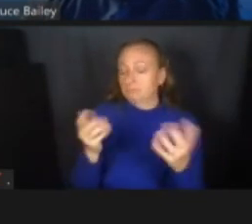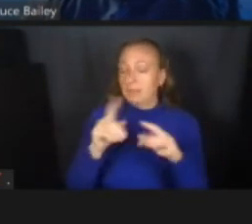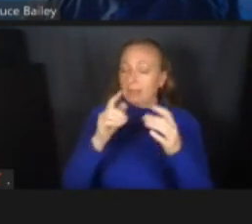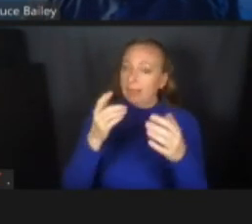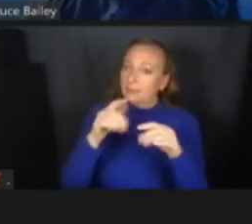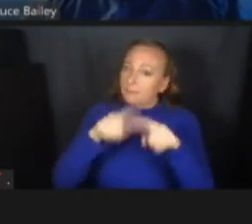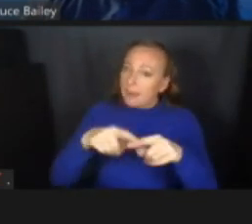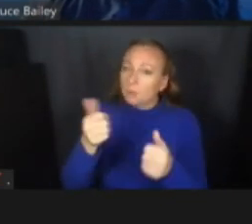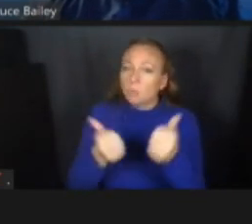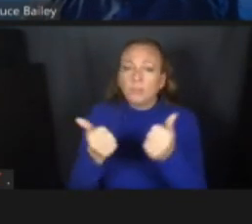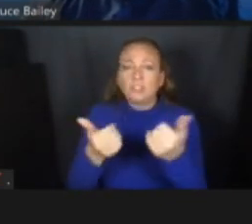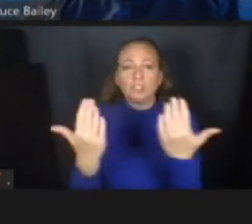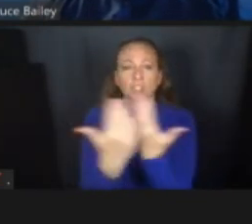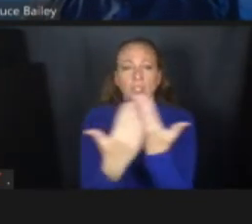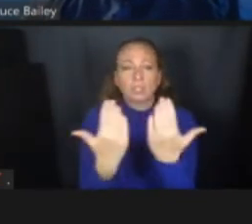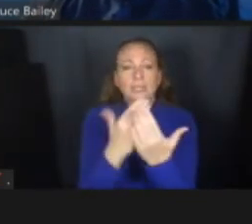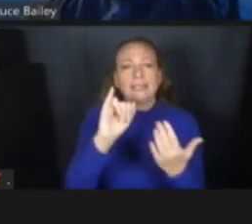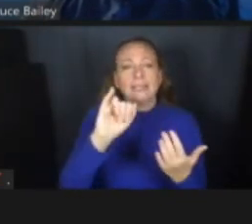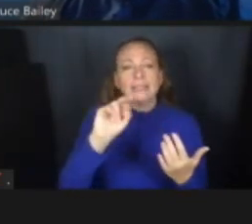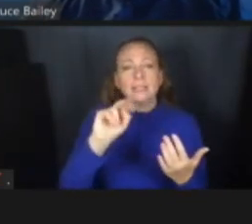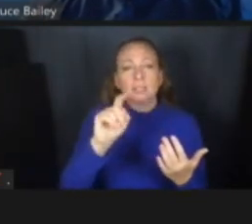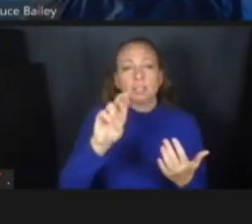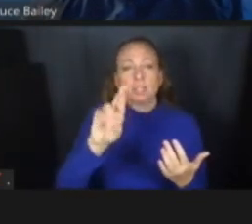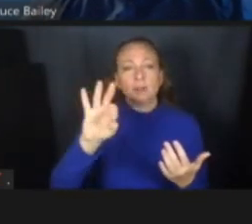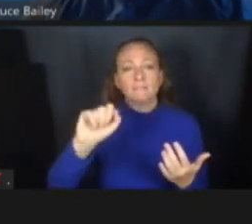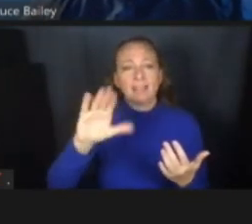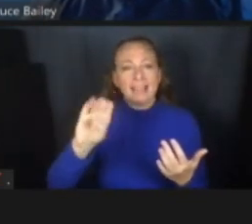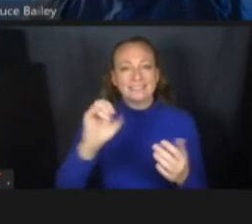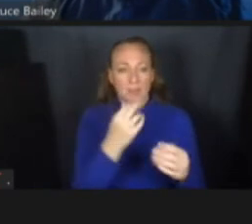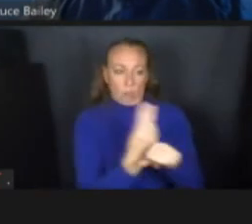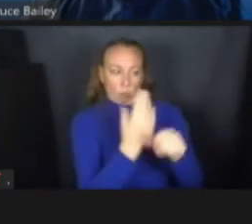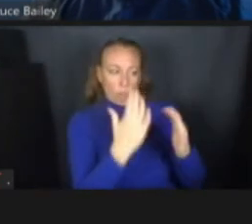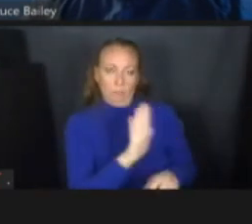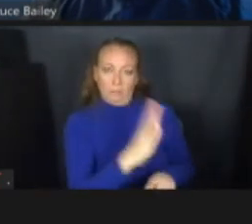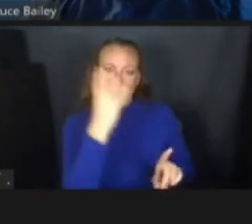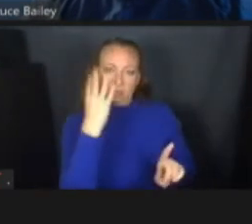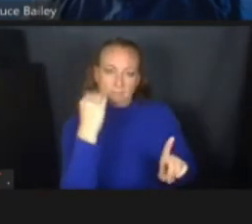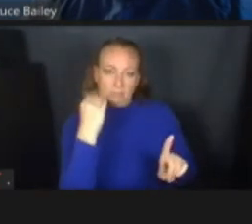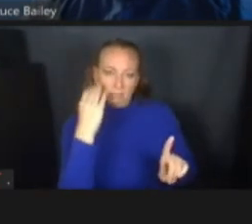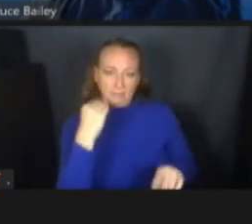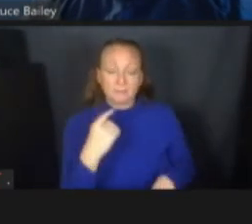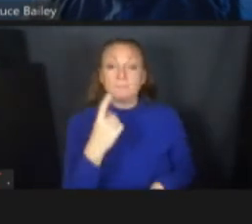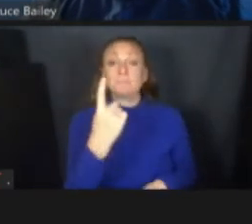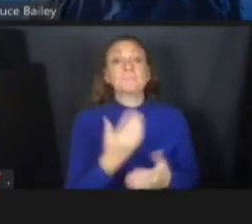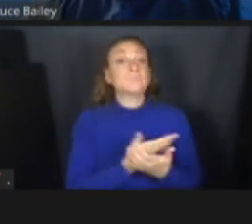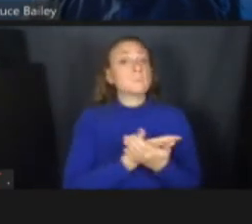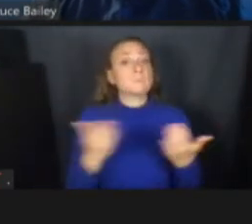and the interaction that the user experiences. But one of the things, you know, to keep in mind